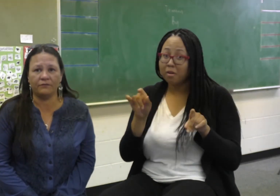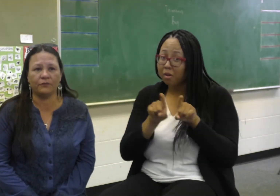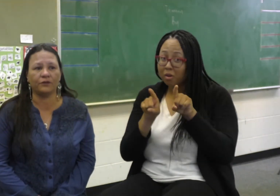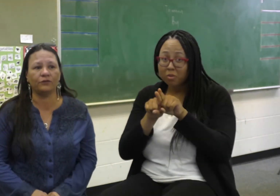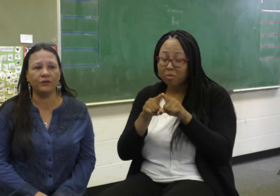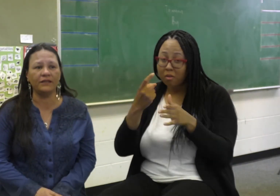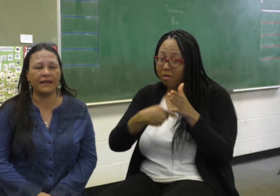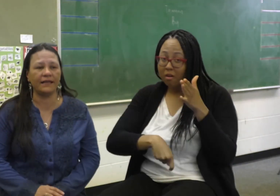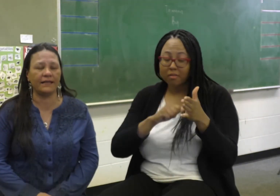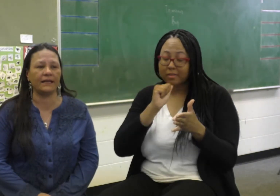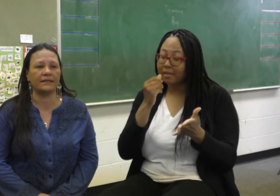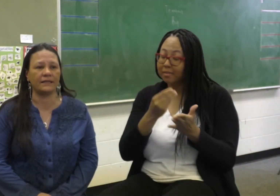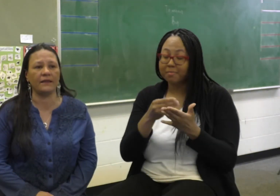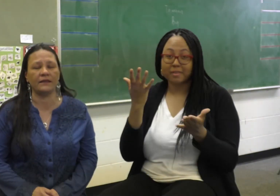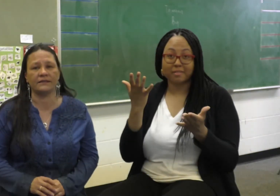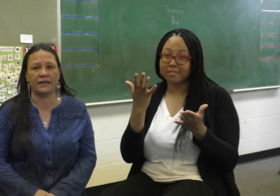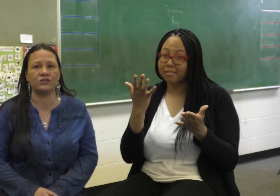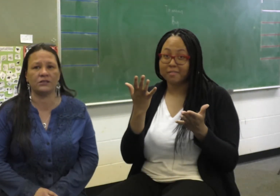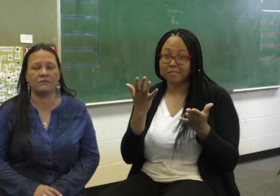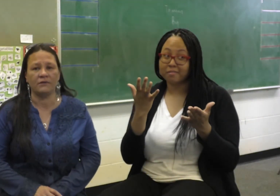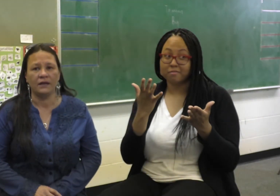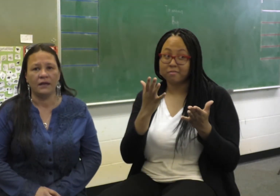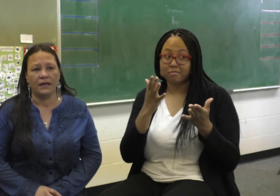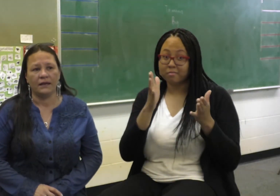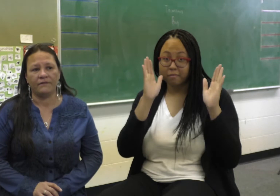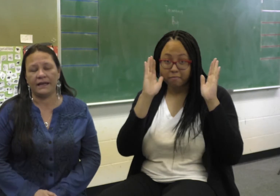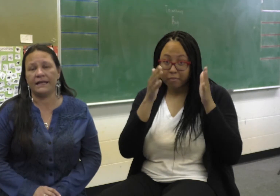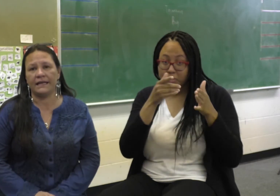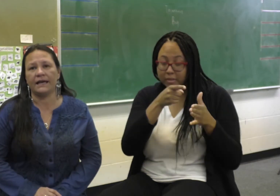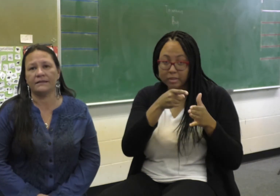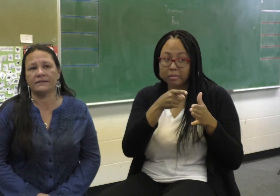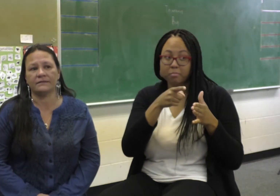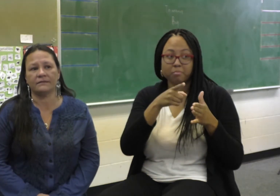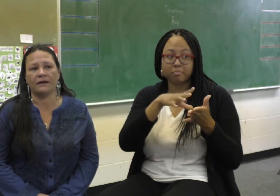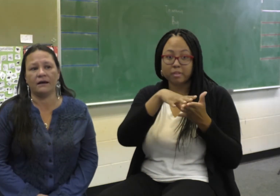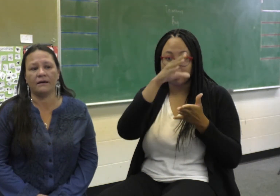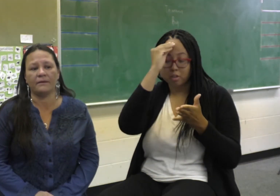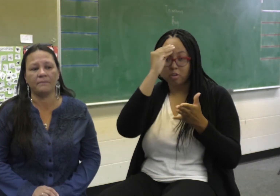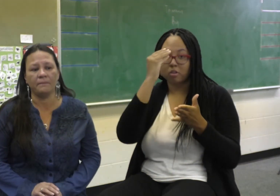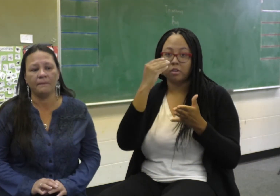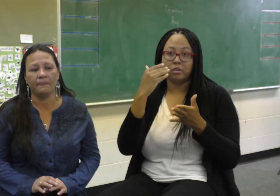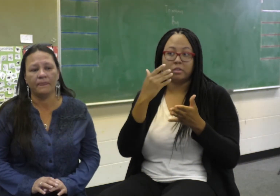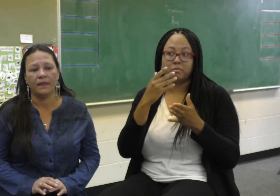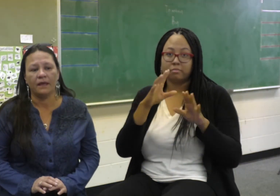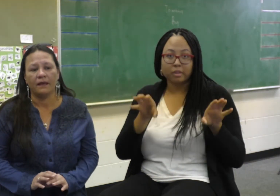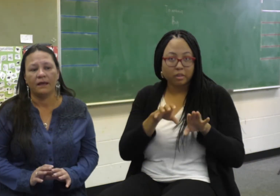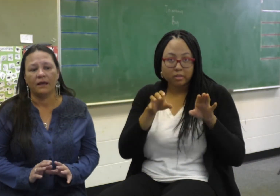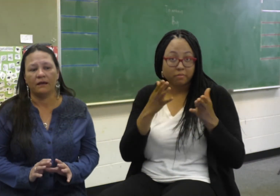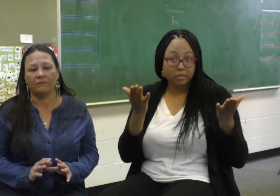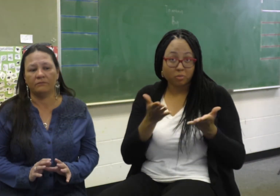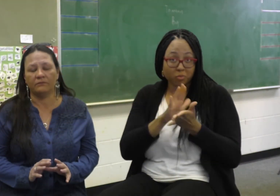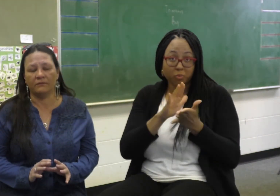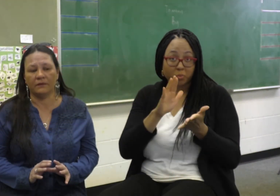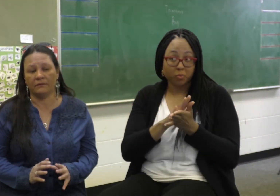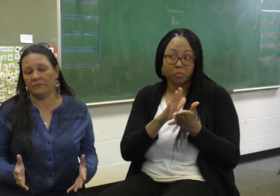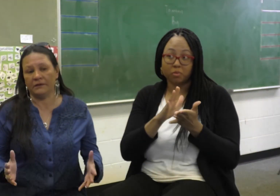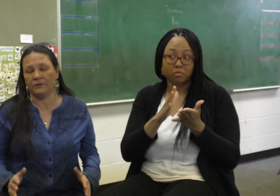And it’s not expensive here. For the learning that he gets and the attention that he gets